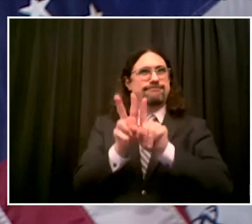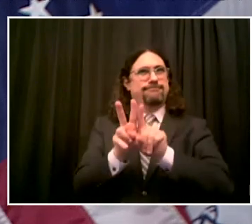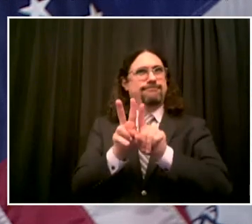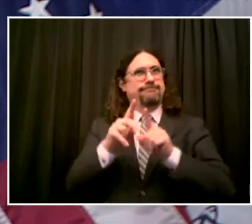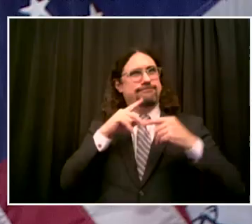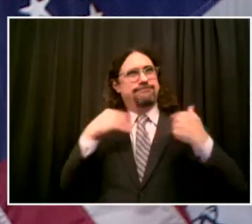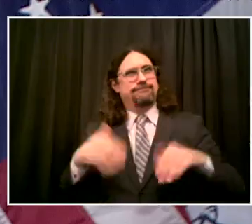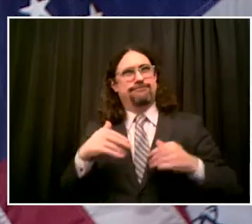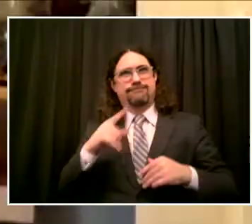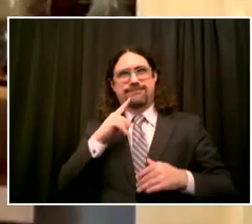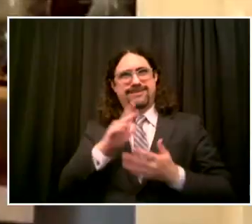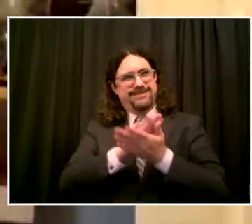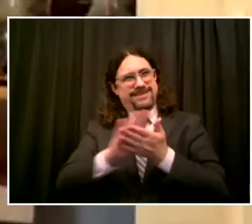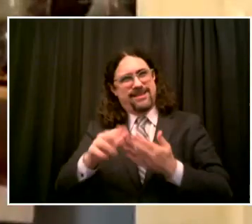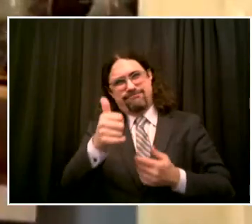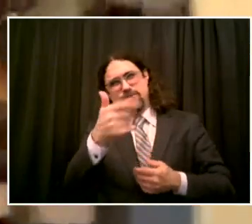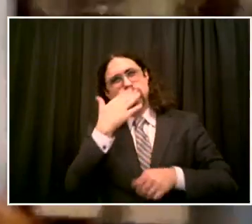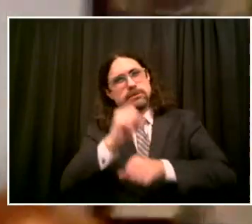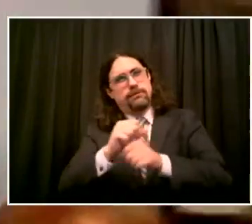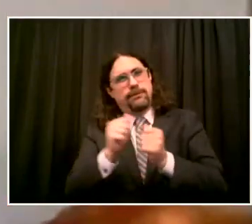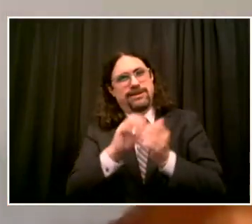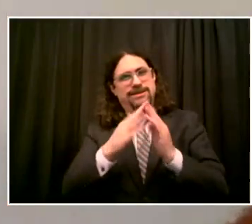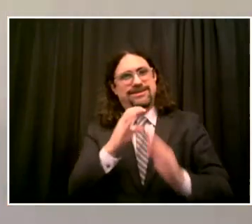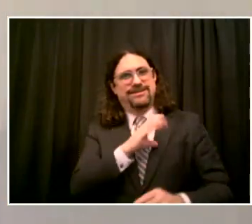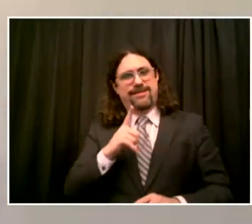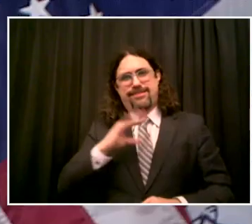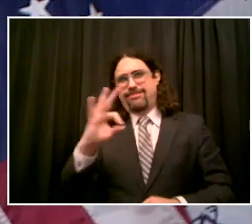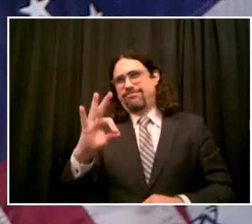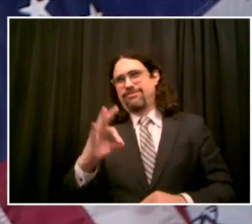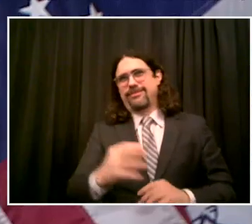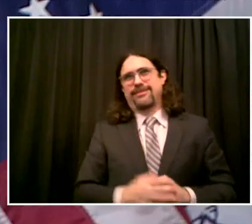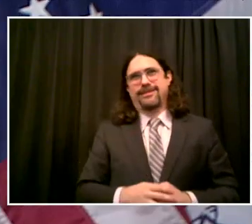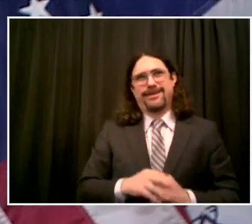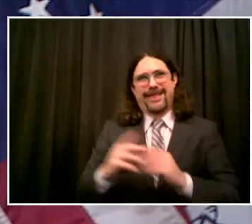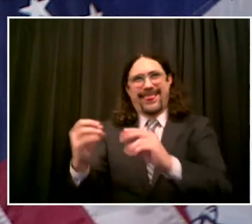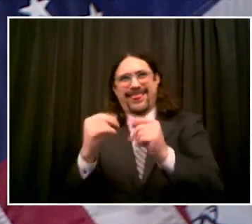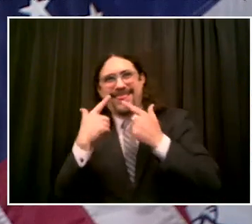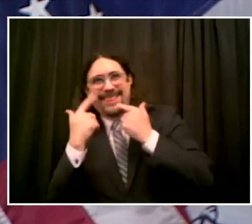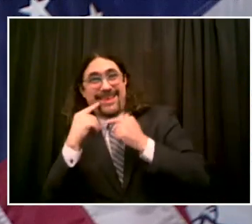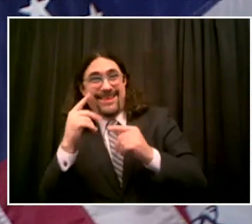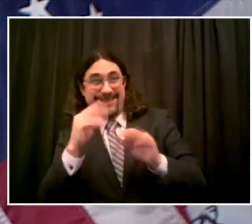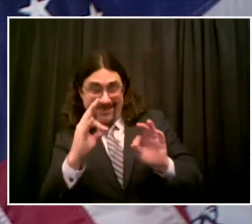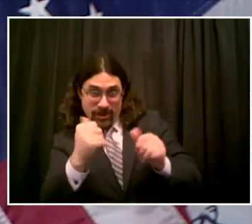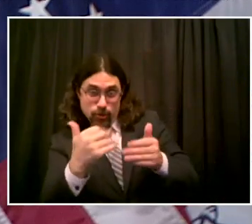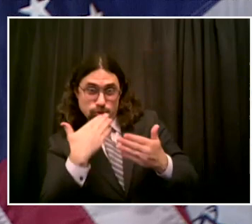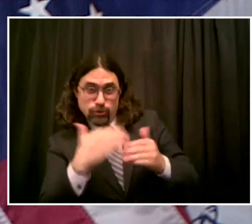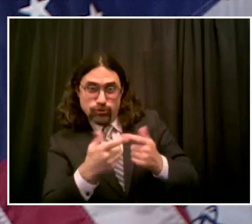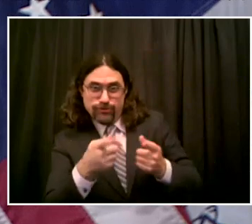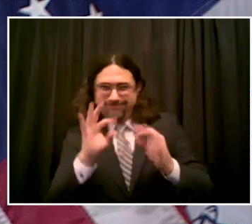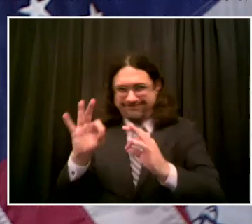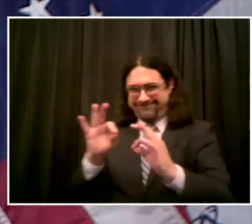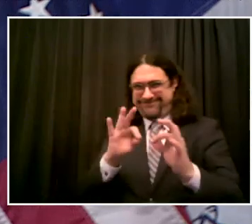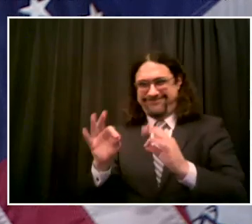TODAY AND YOUR FAMILY IS FEELING AO LFT O PRIDE. WELL DESERVED. CONGRATULATIONS ON THIS LEGISLATION.